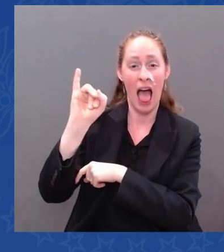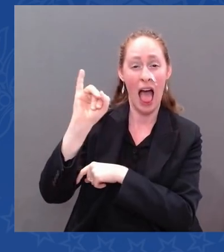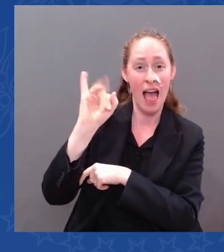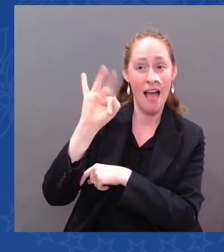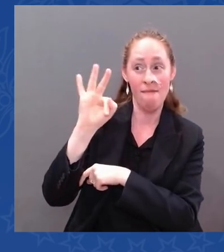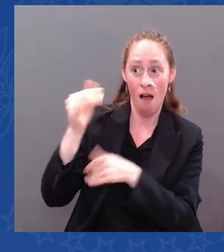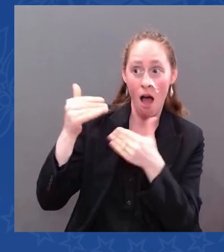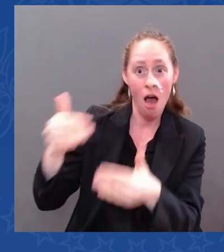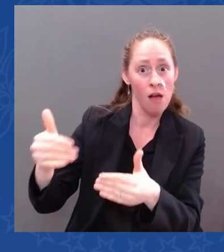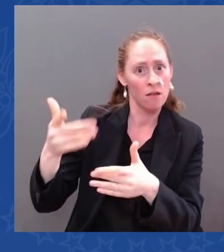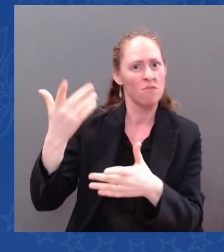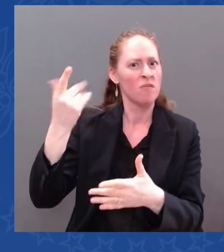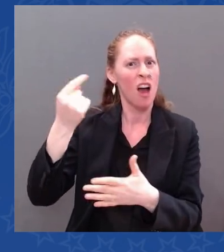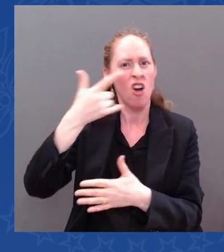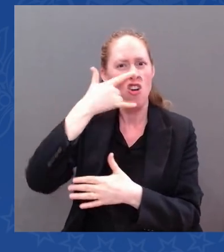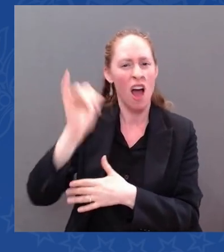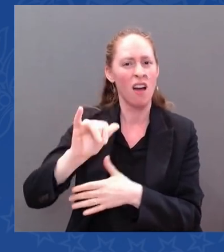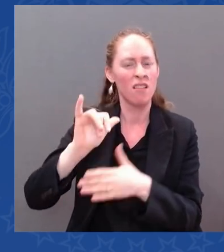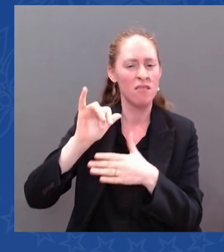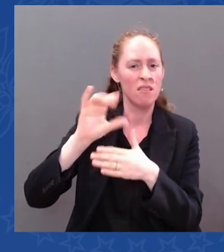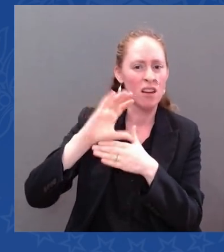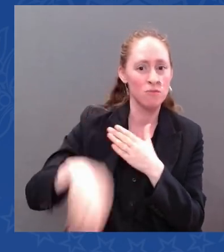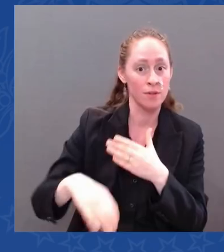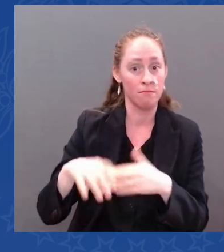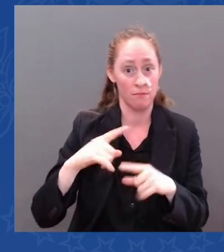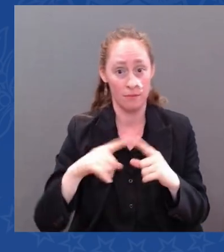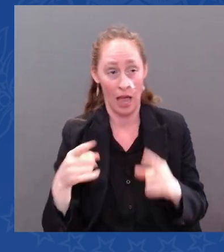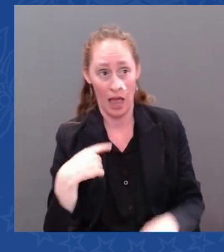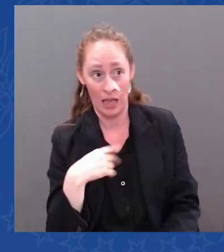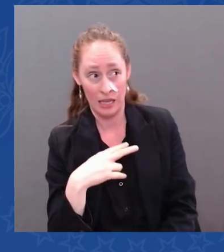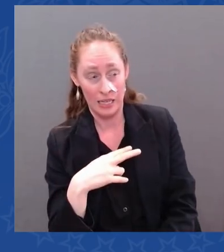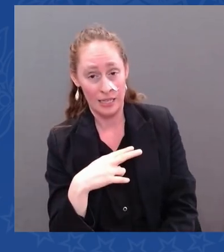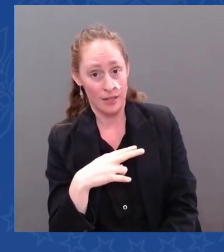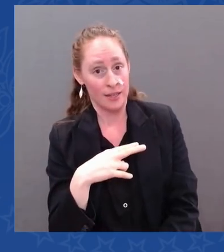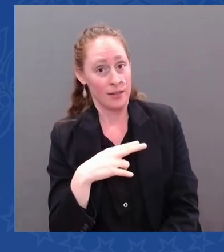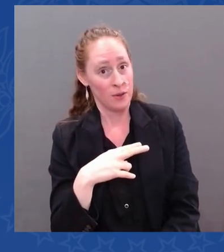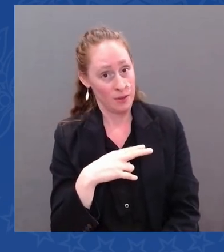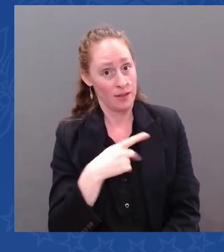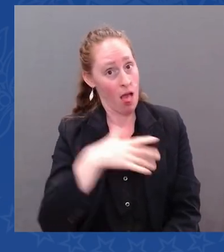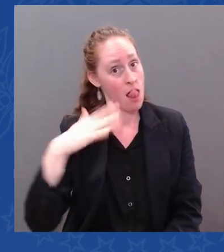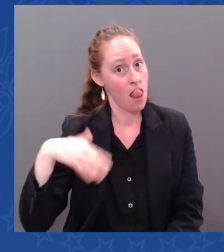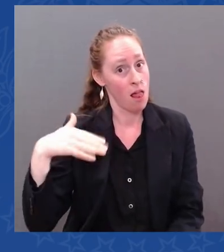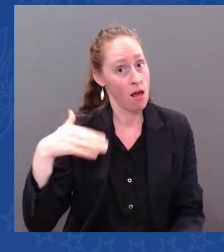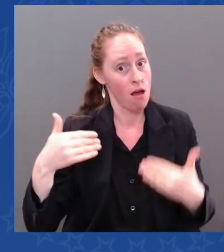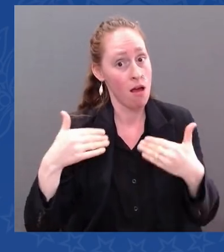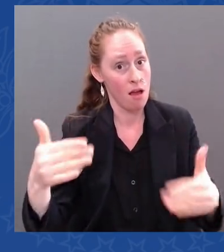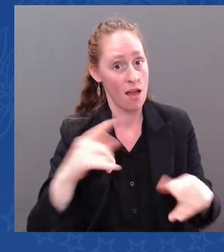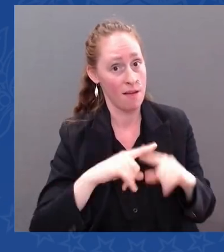And I've warned about the potential for Russian conduct to maliciously --